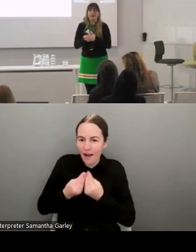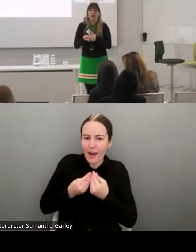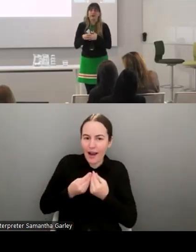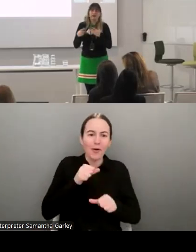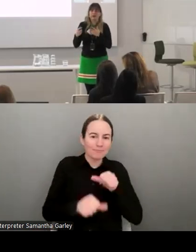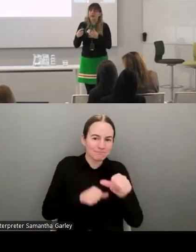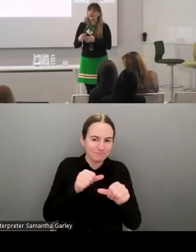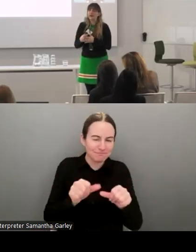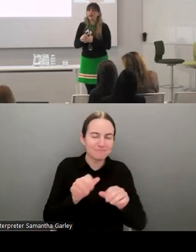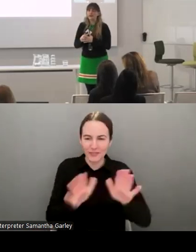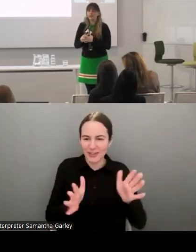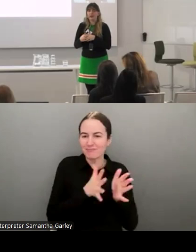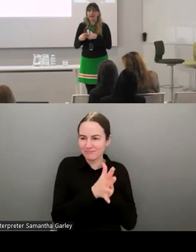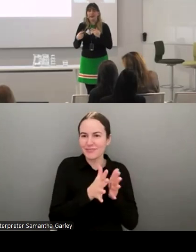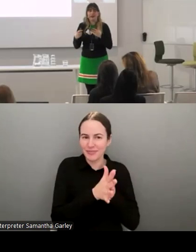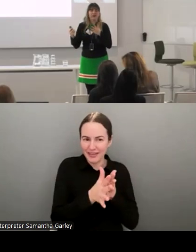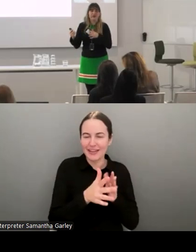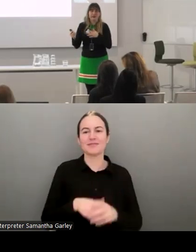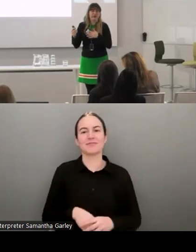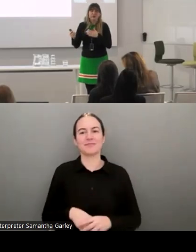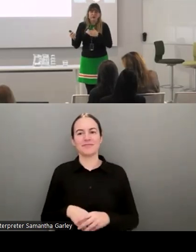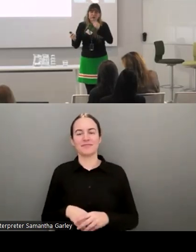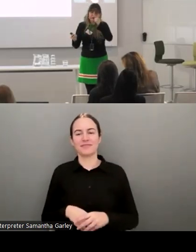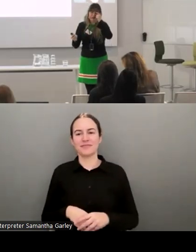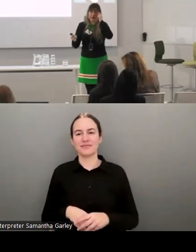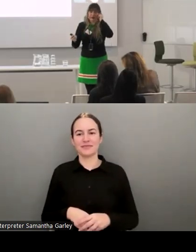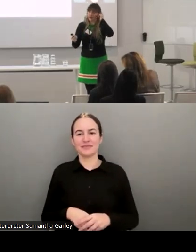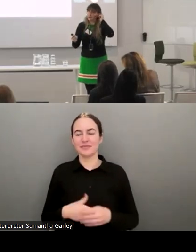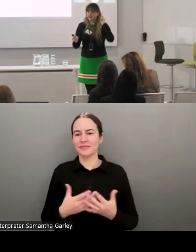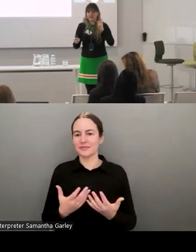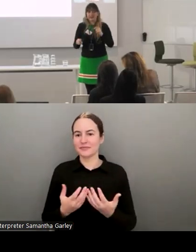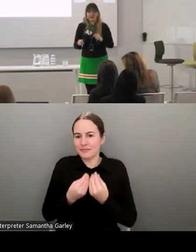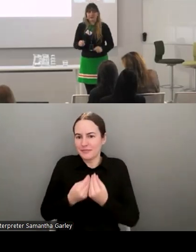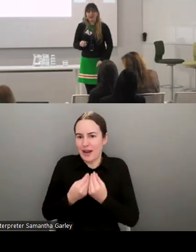and also the ideas of creating other another room for talking about and discussing disability